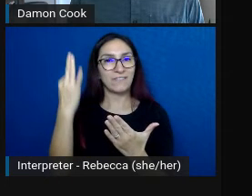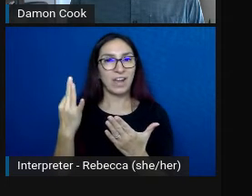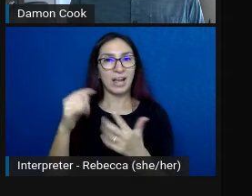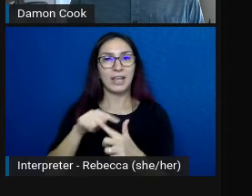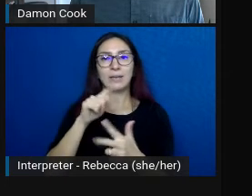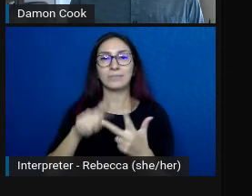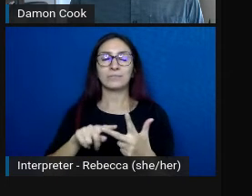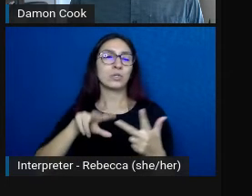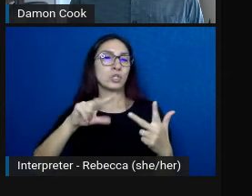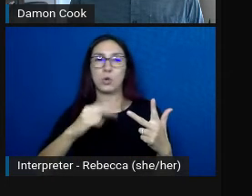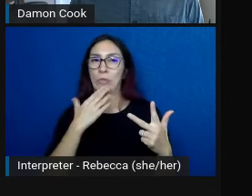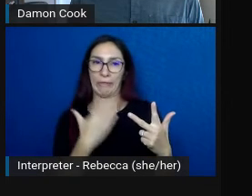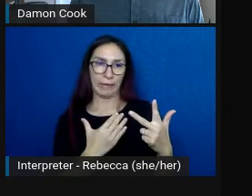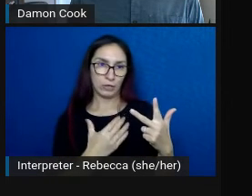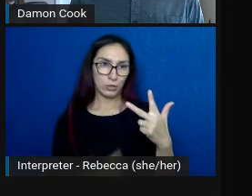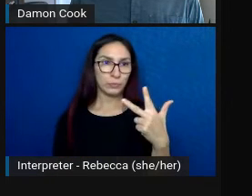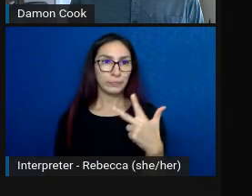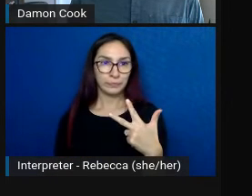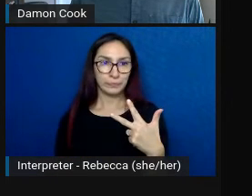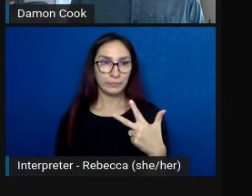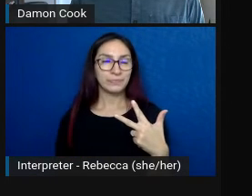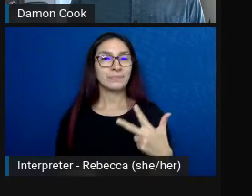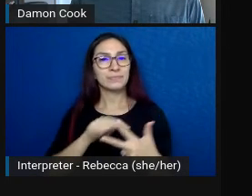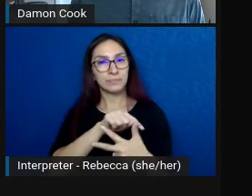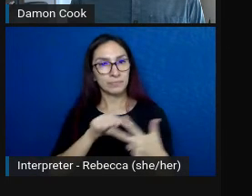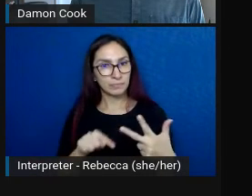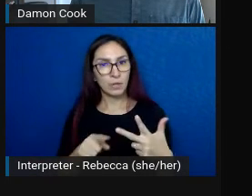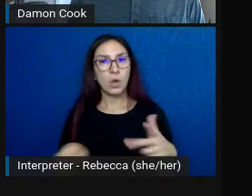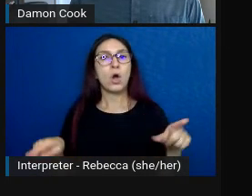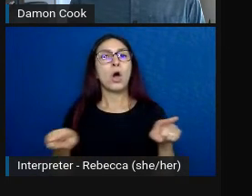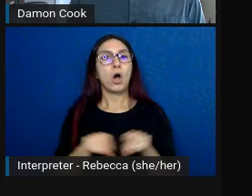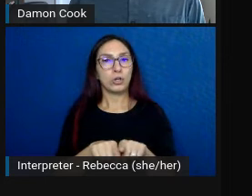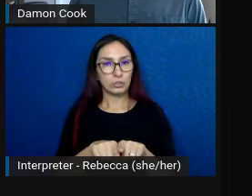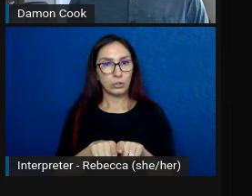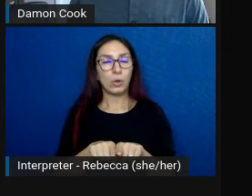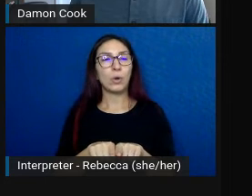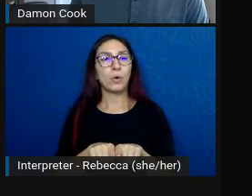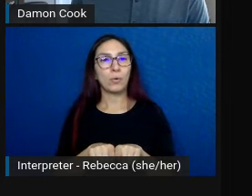Which would also dismiss the dialog.